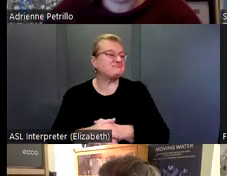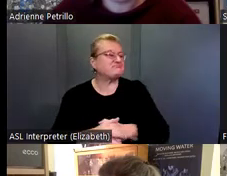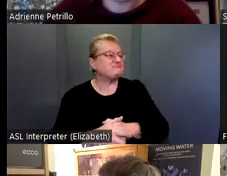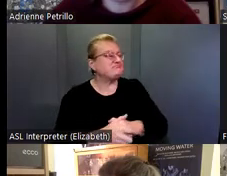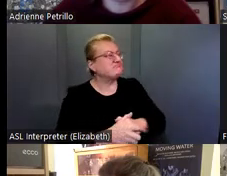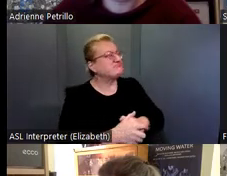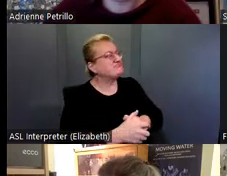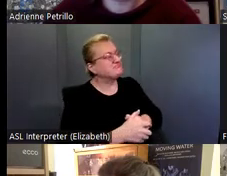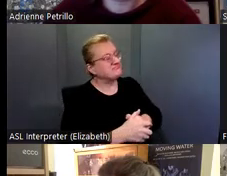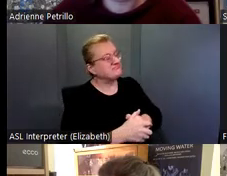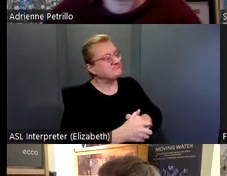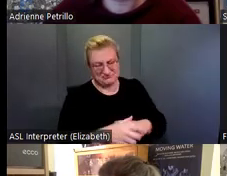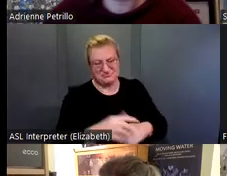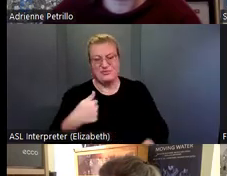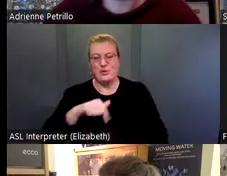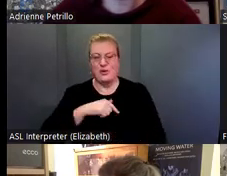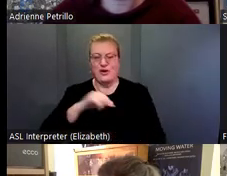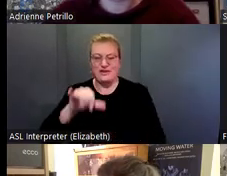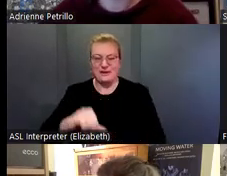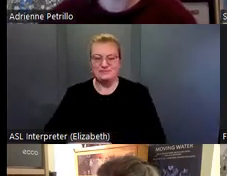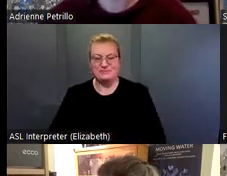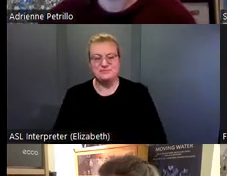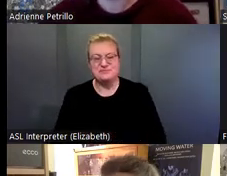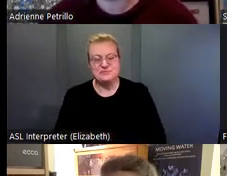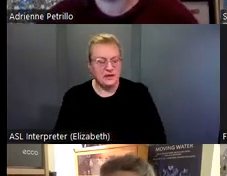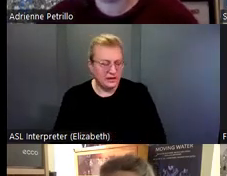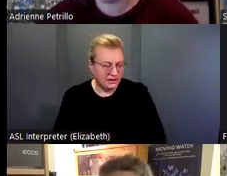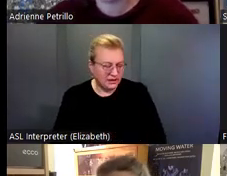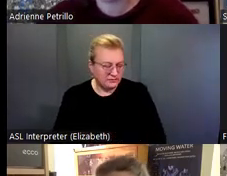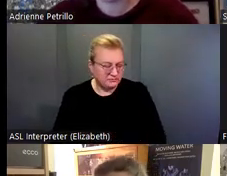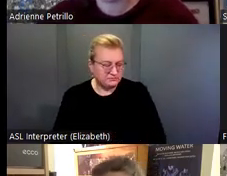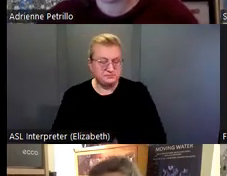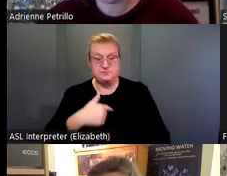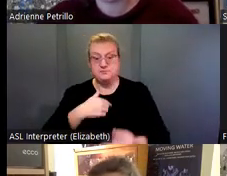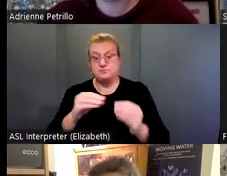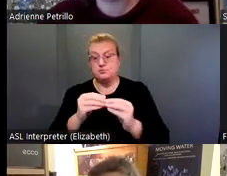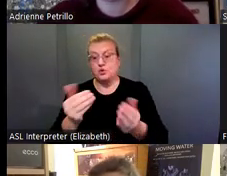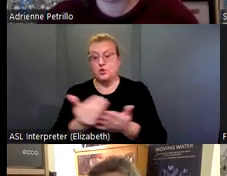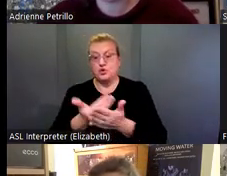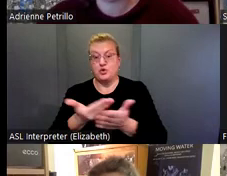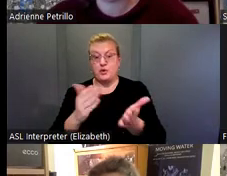So we are that. And I am newer than most of you to Idea Swap,